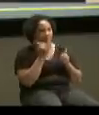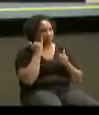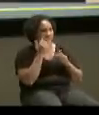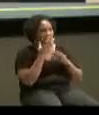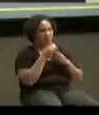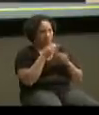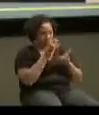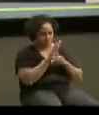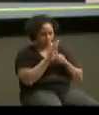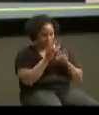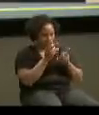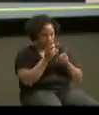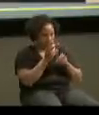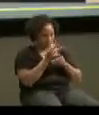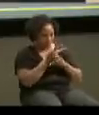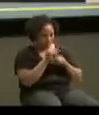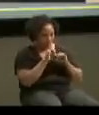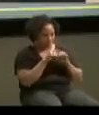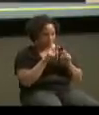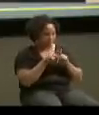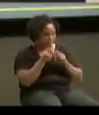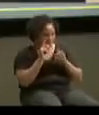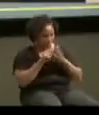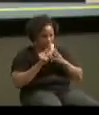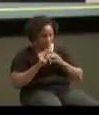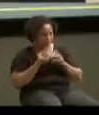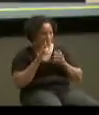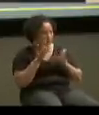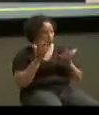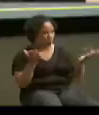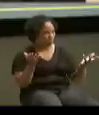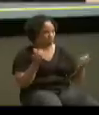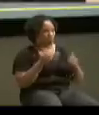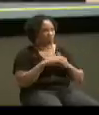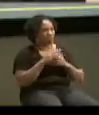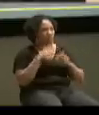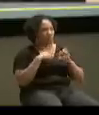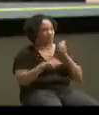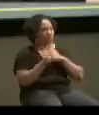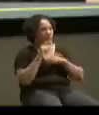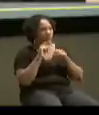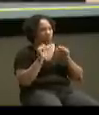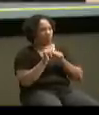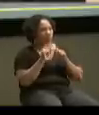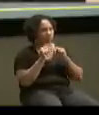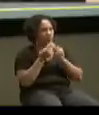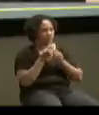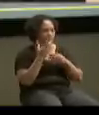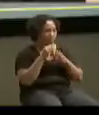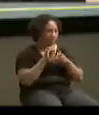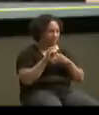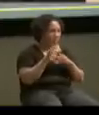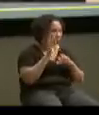IF YOU'RE IN THE BUSINESS OF FIGURING THAT OUT. AND HOW DO YOU VERIFY WHAT YOU COUNTED.